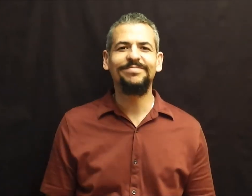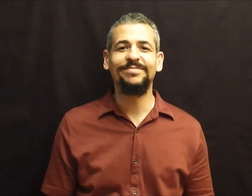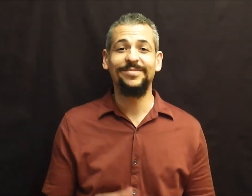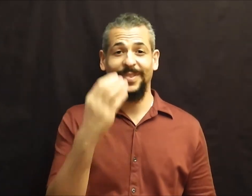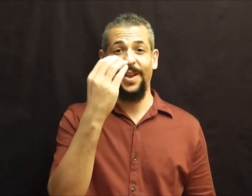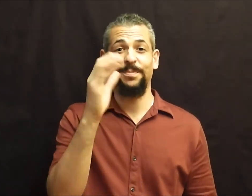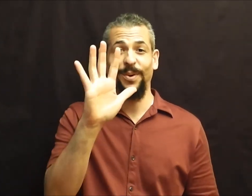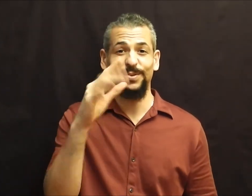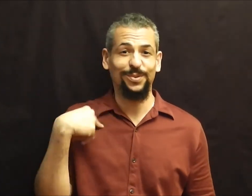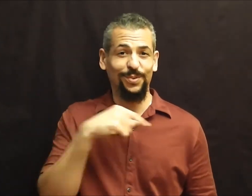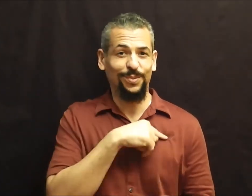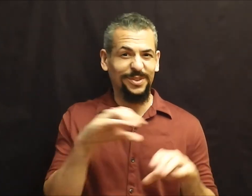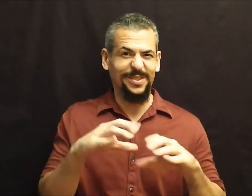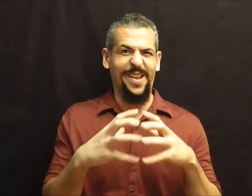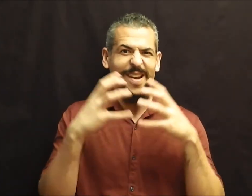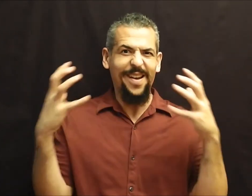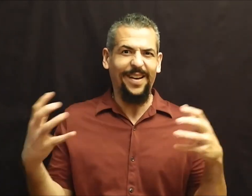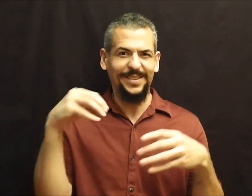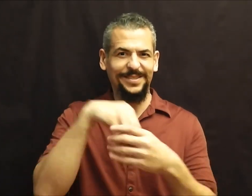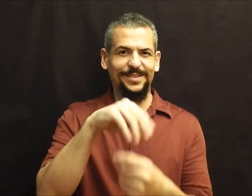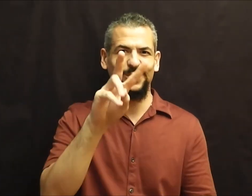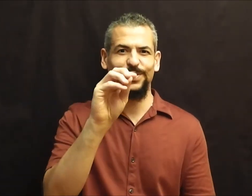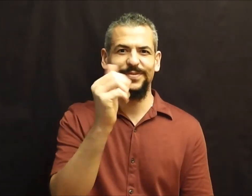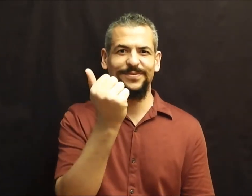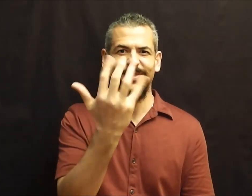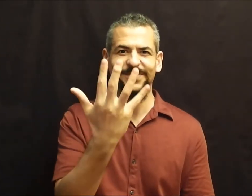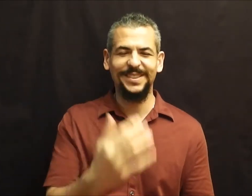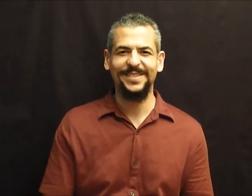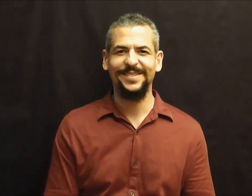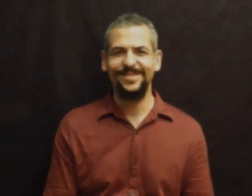Council de Manos did a lot in 2015.